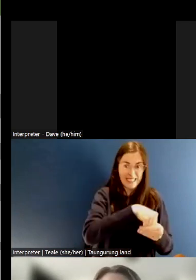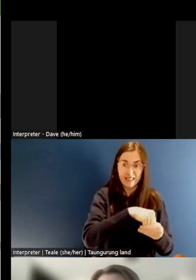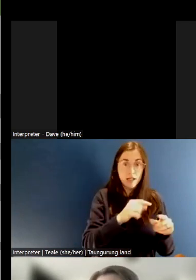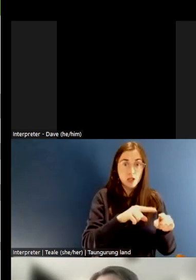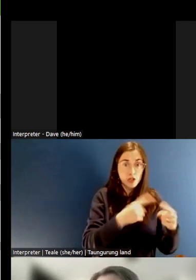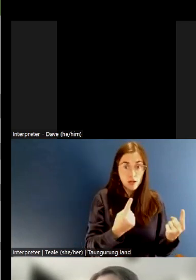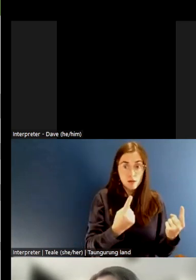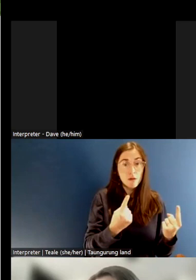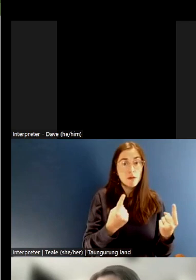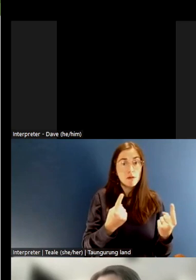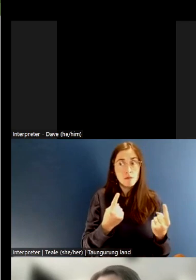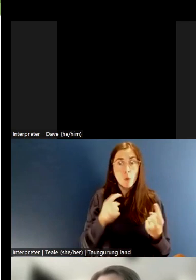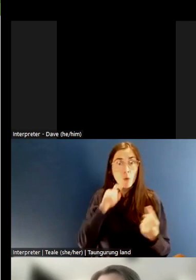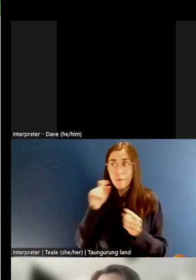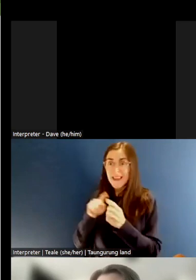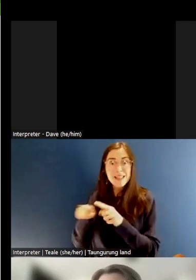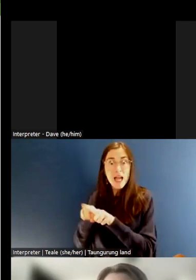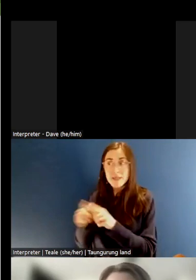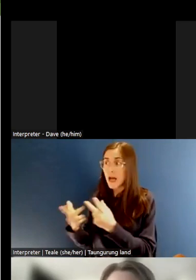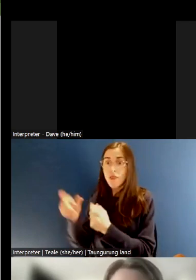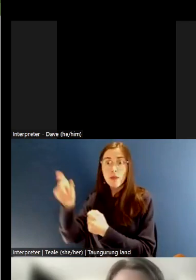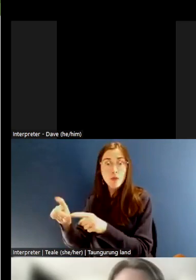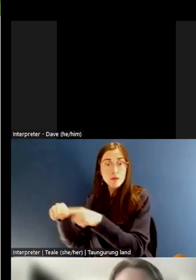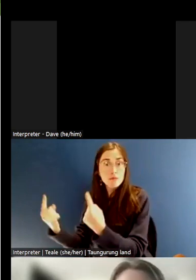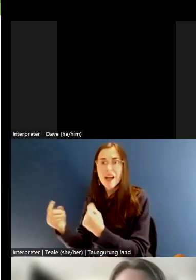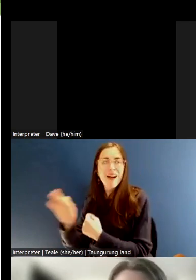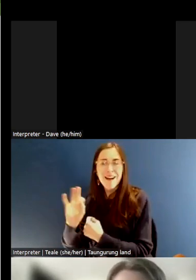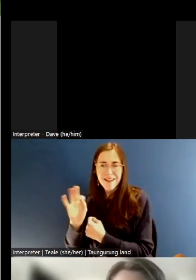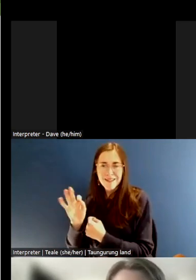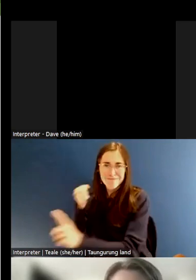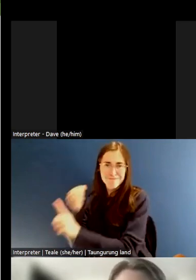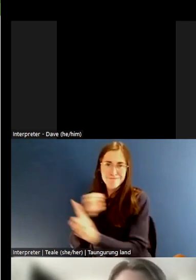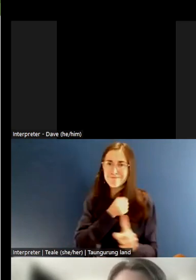So that's what we call phenotype. So that's how it presents in an individual.